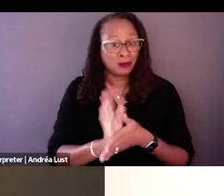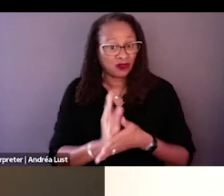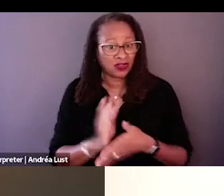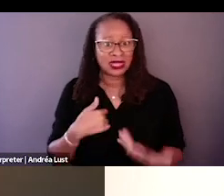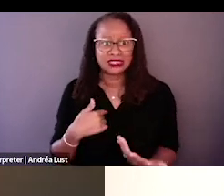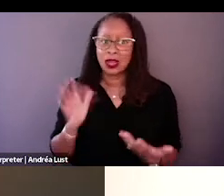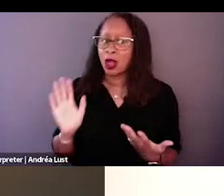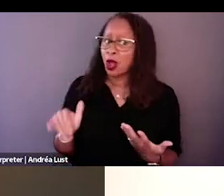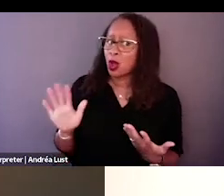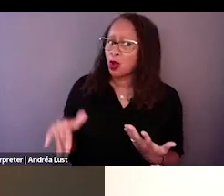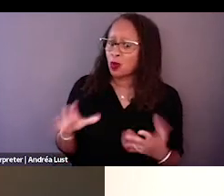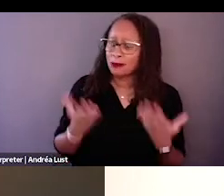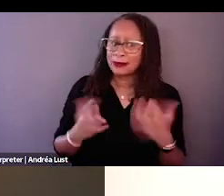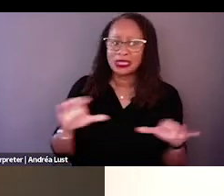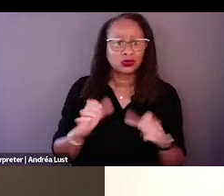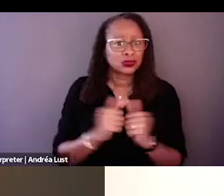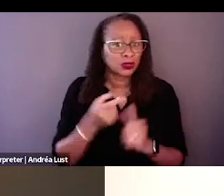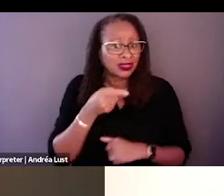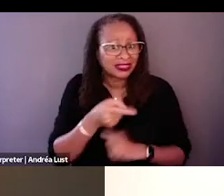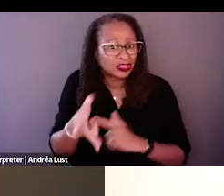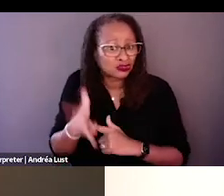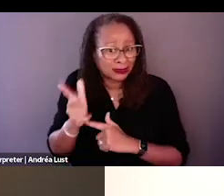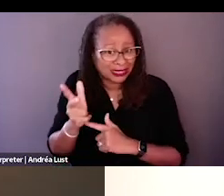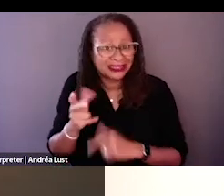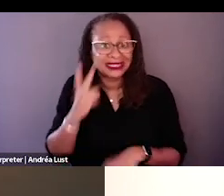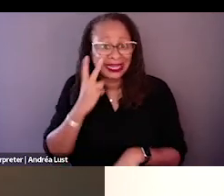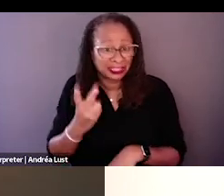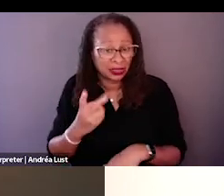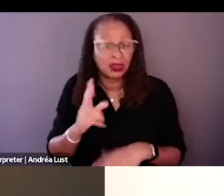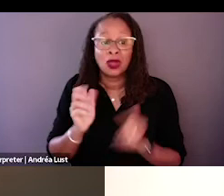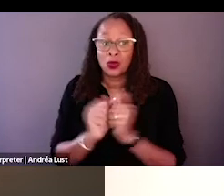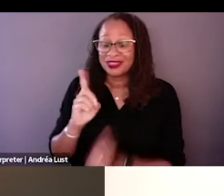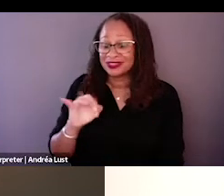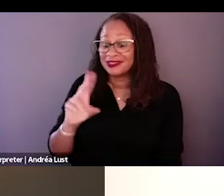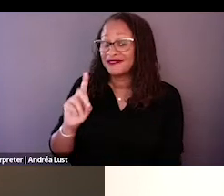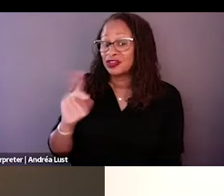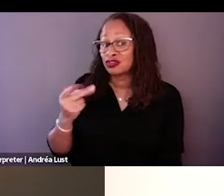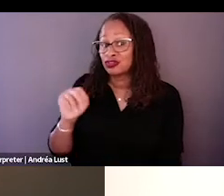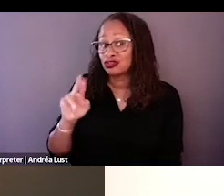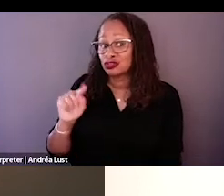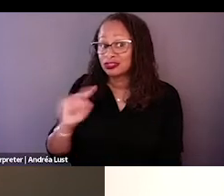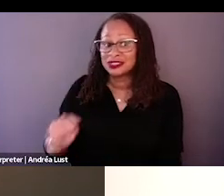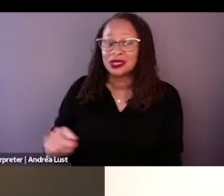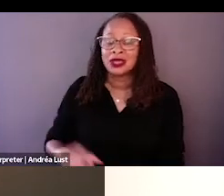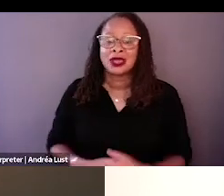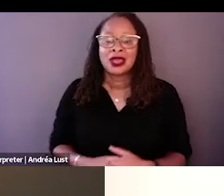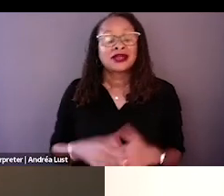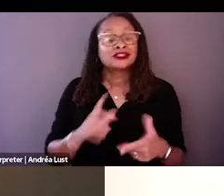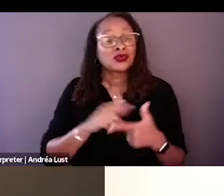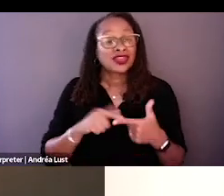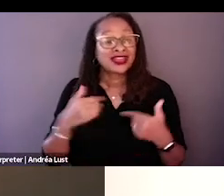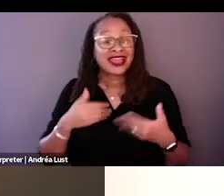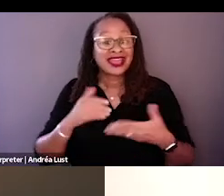about it and he saw the 25 minutes, he was very interested to -- to work along.